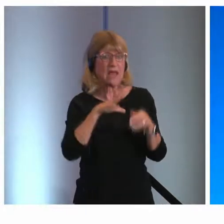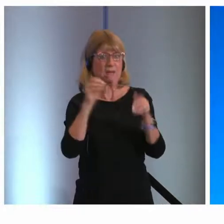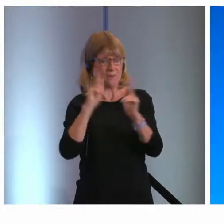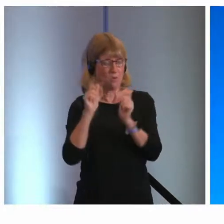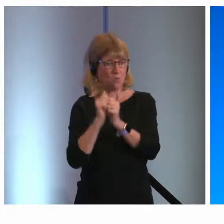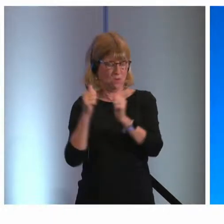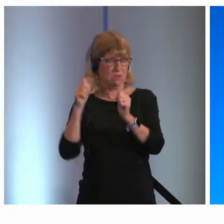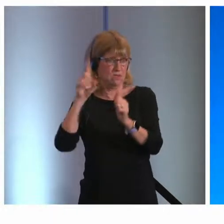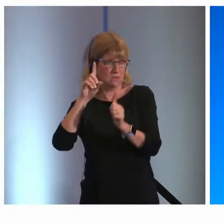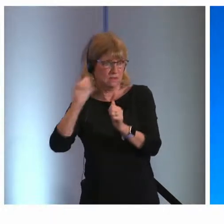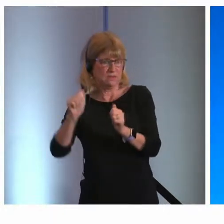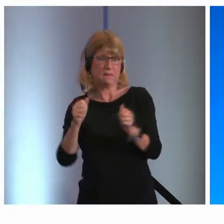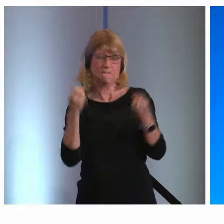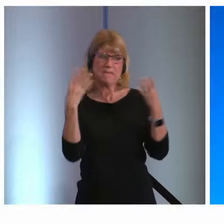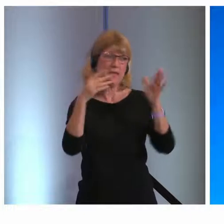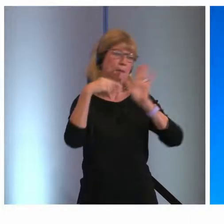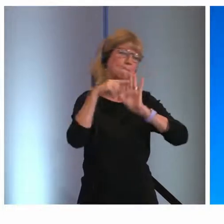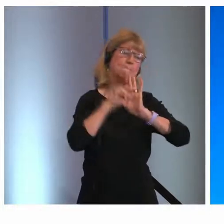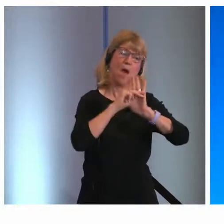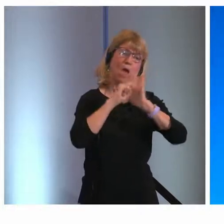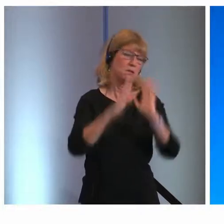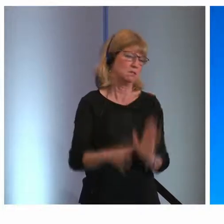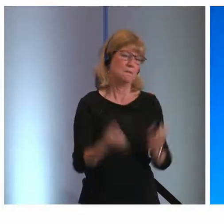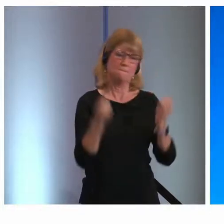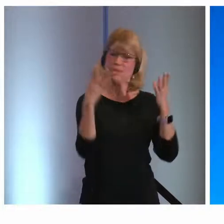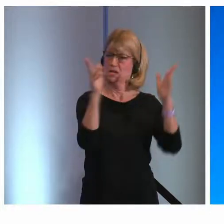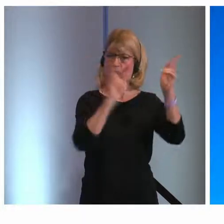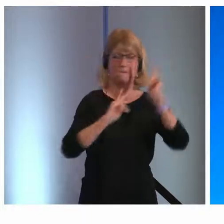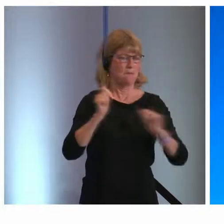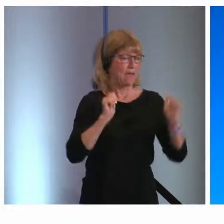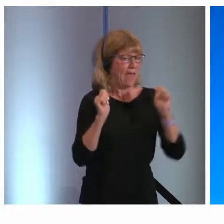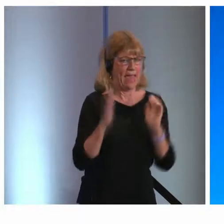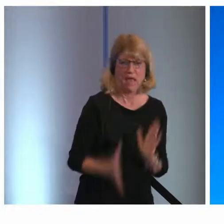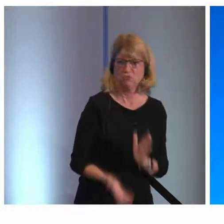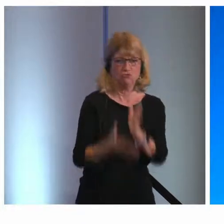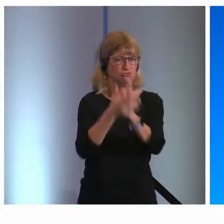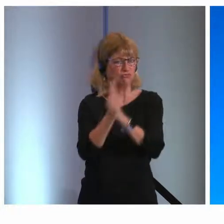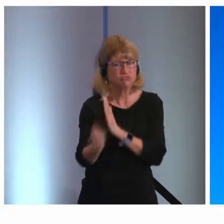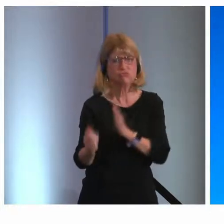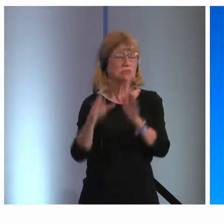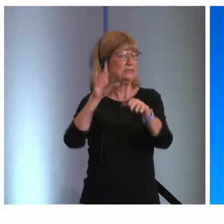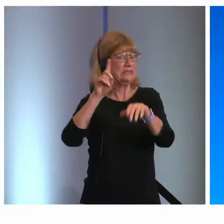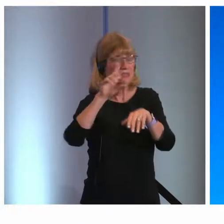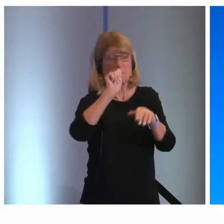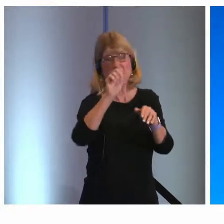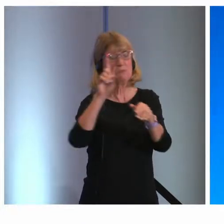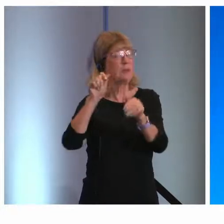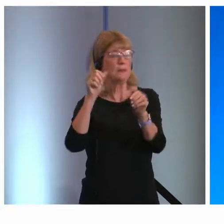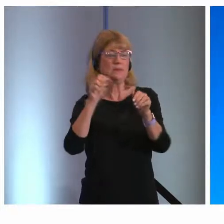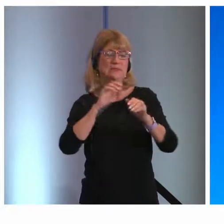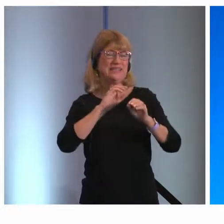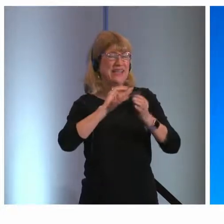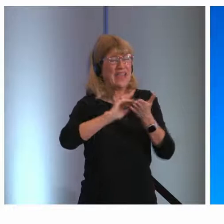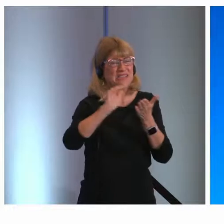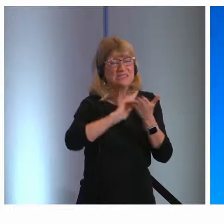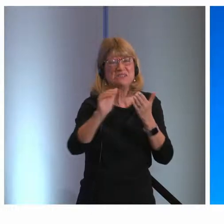committee of performers with disability. There are thousands of actors, and models with disabilities,